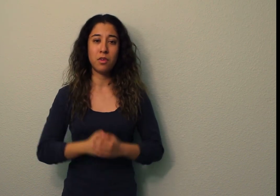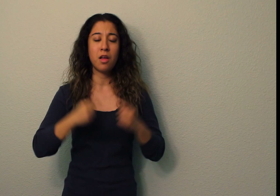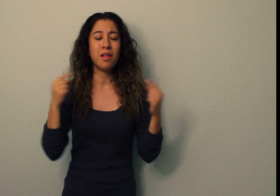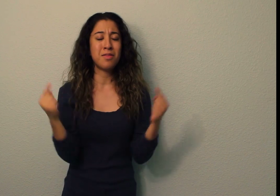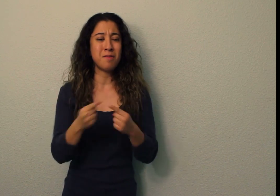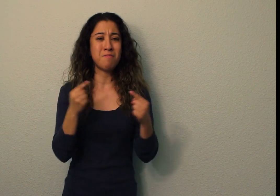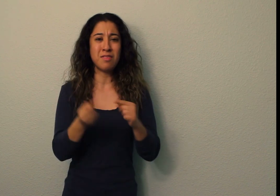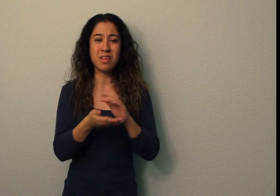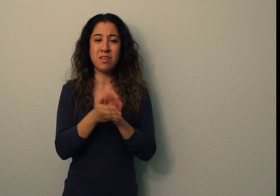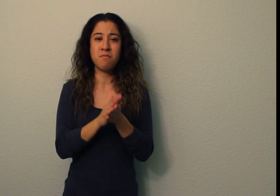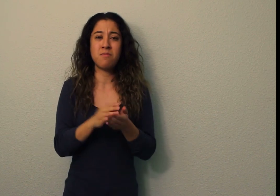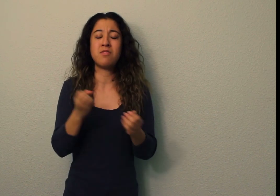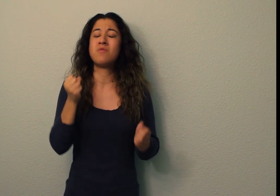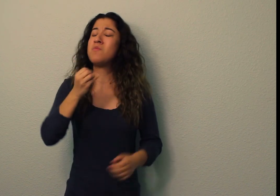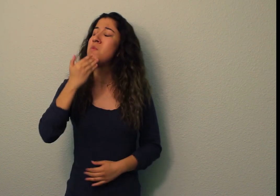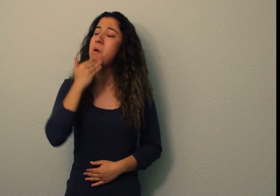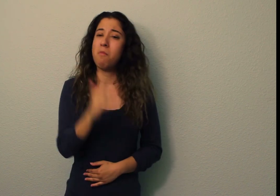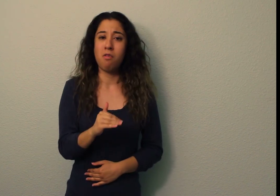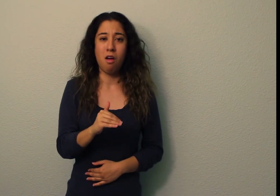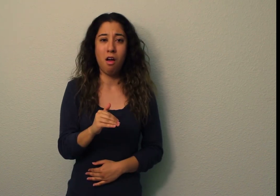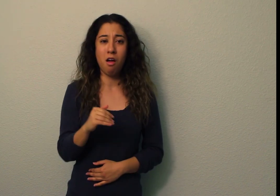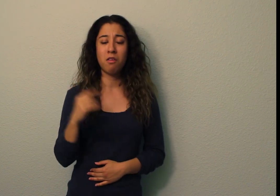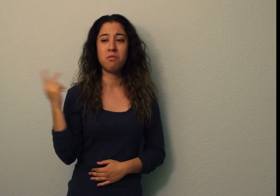The pain became so bad